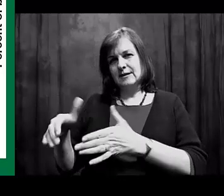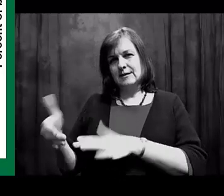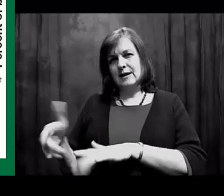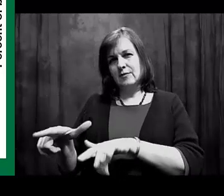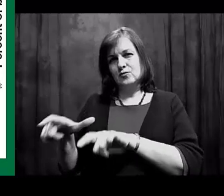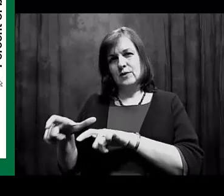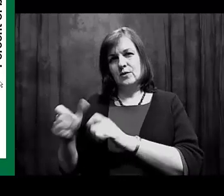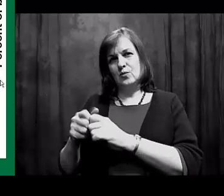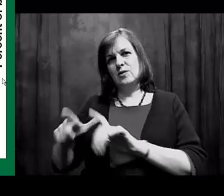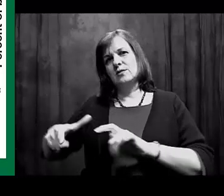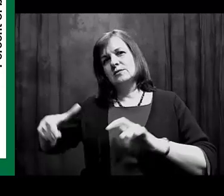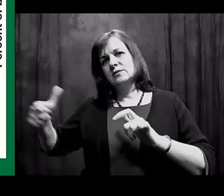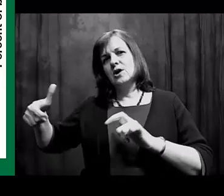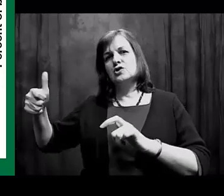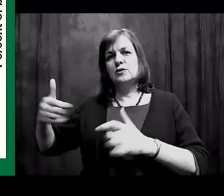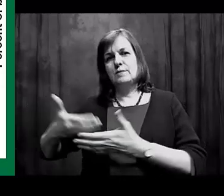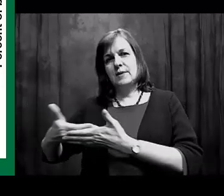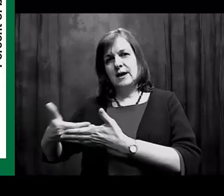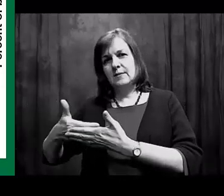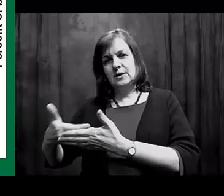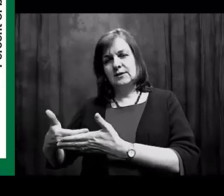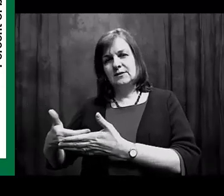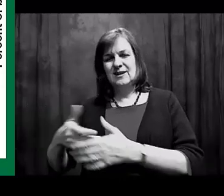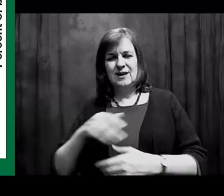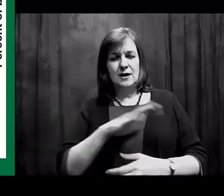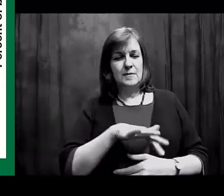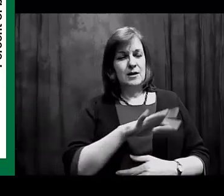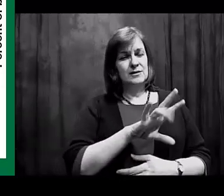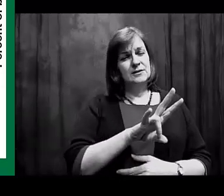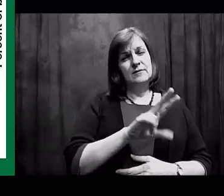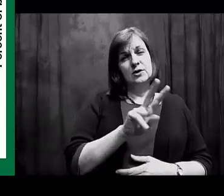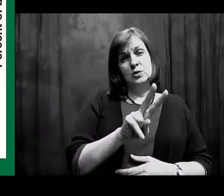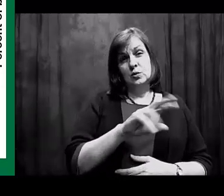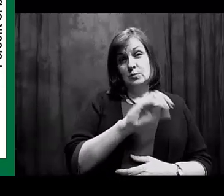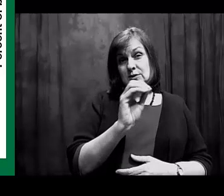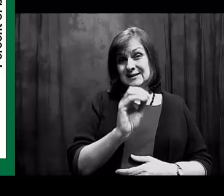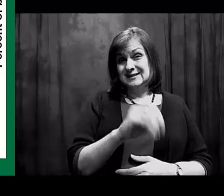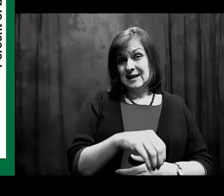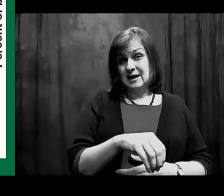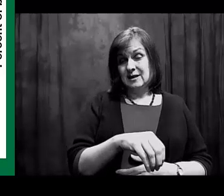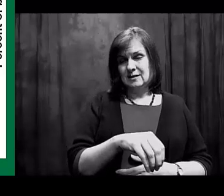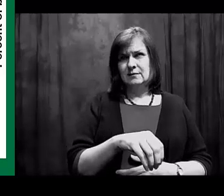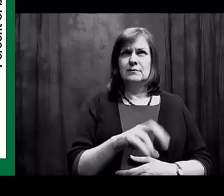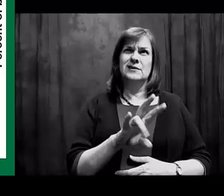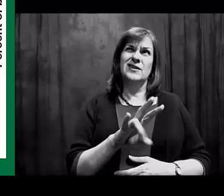mortality in large babies about us 72%